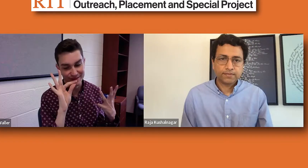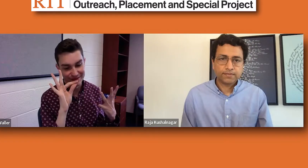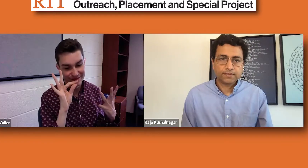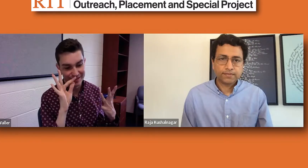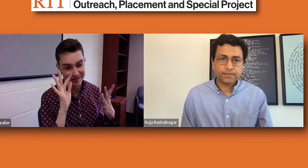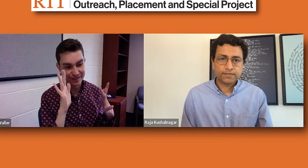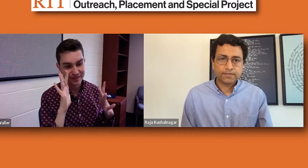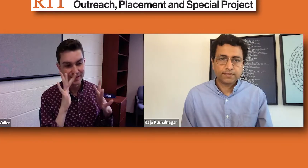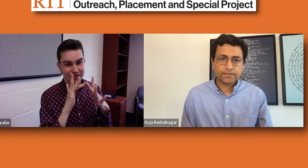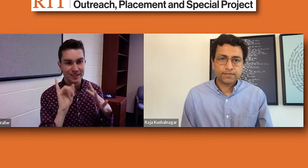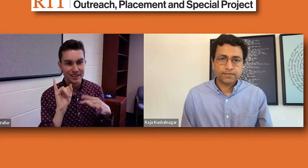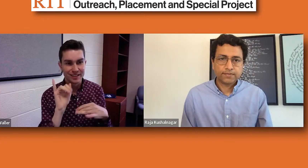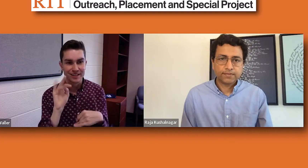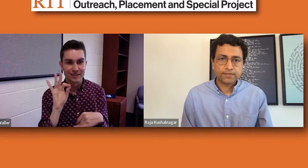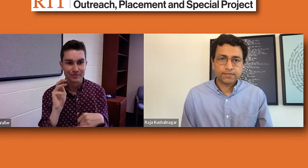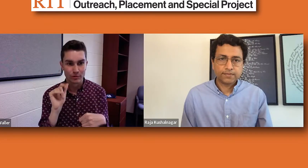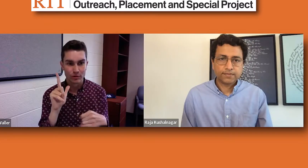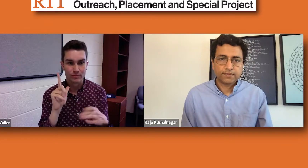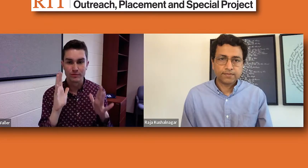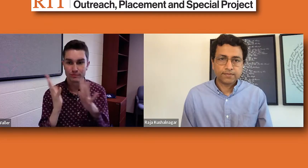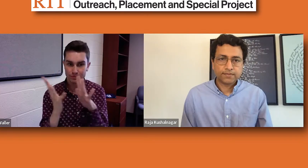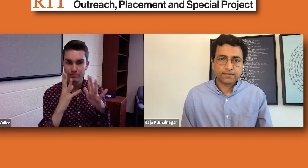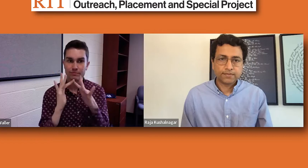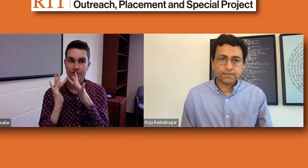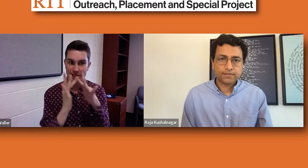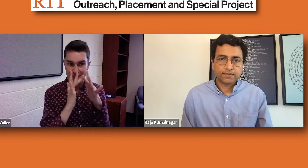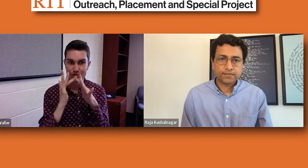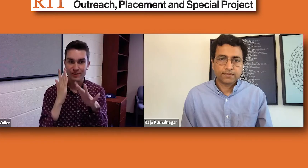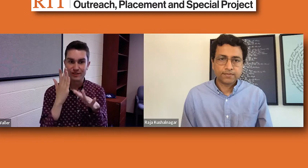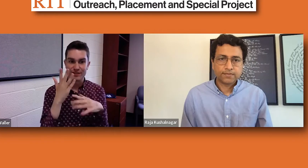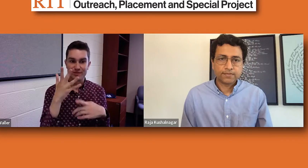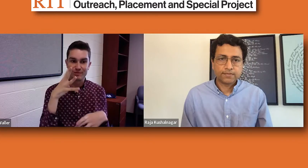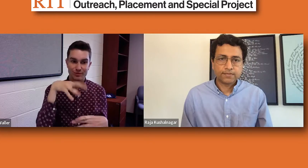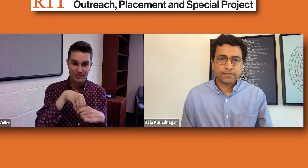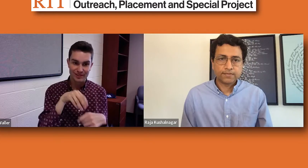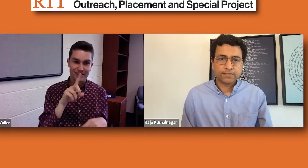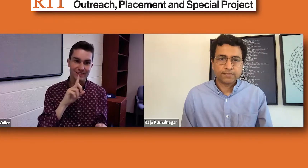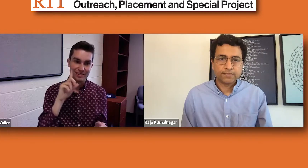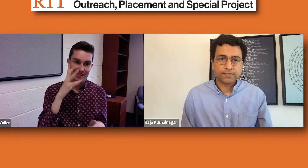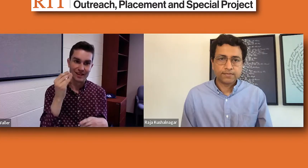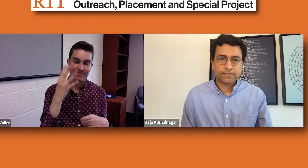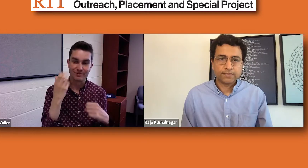It's really interesting to hear about. How. Important that network is with research